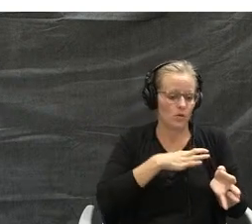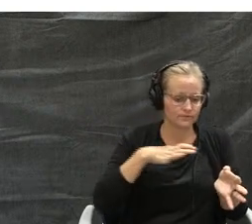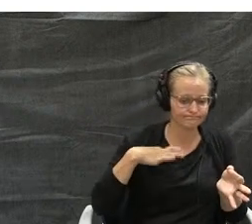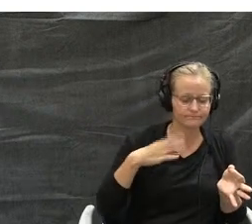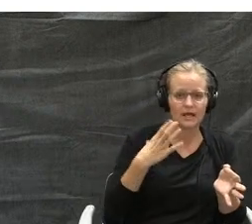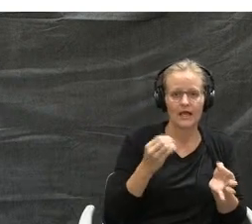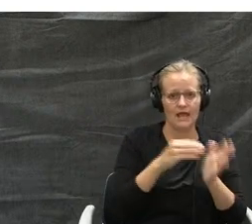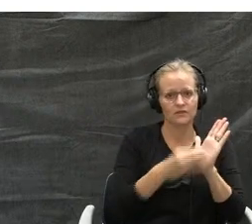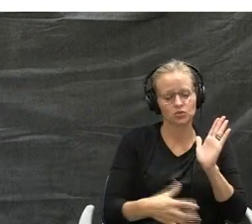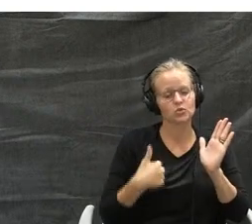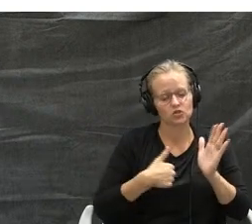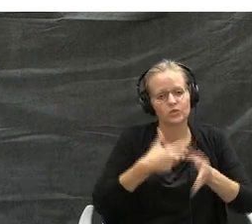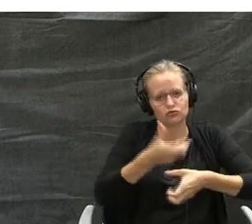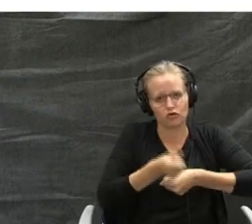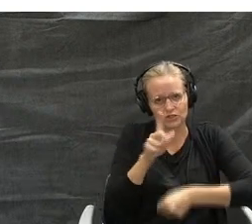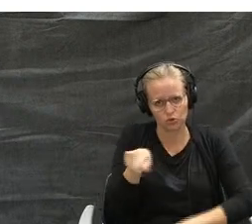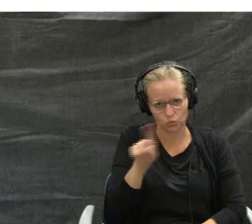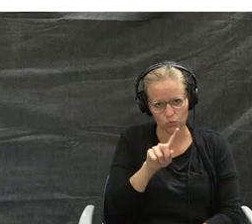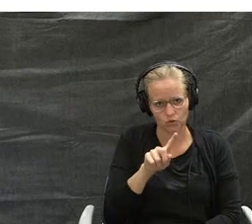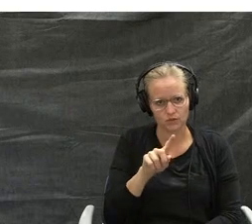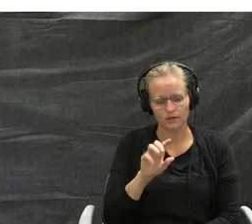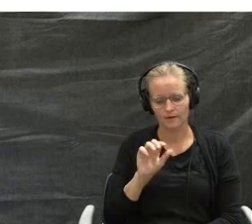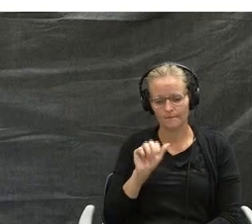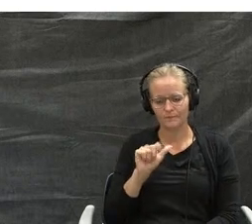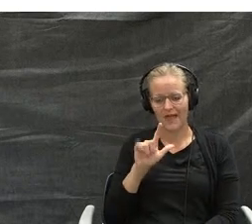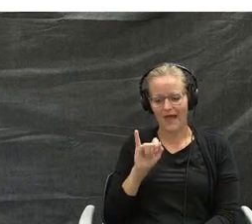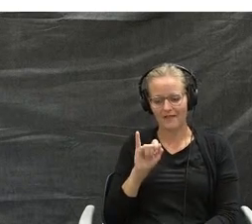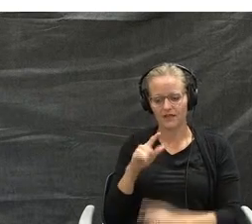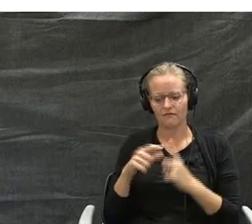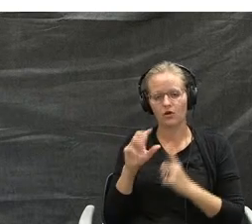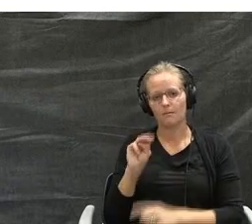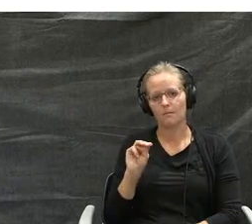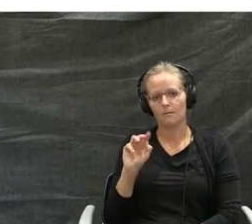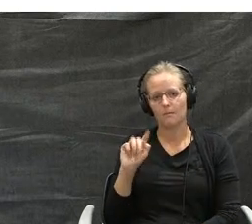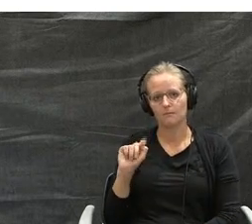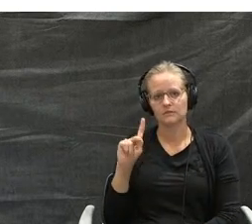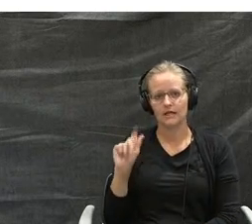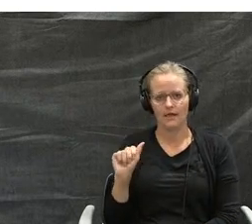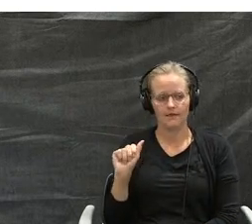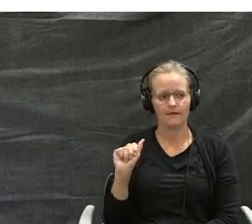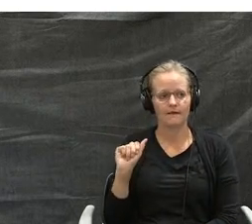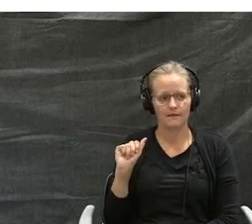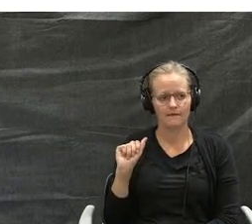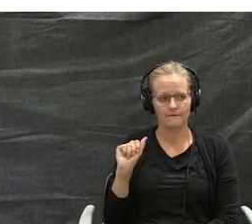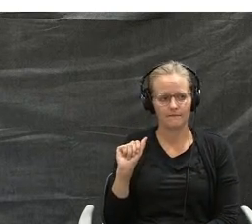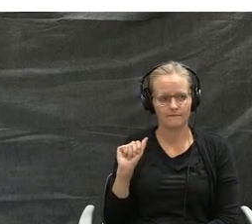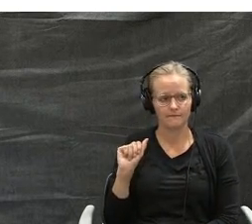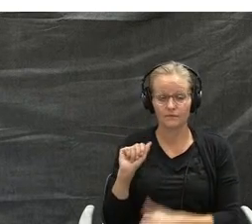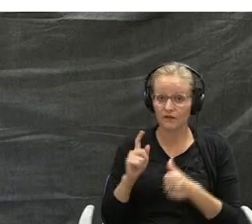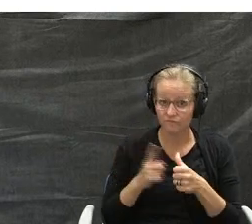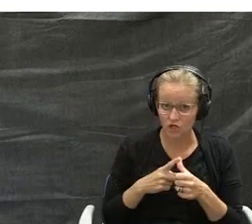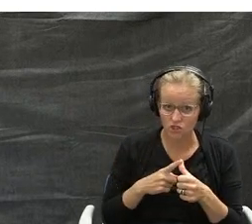Ali Leo Halloran of Minne, Tonka says. First, a thank you to all who worked on these models.